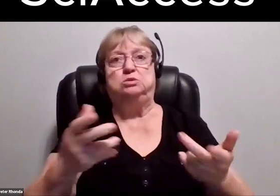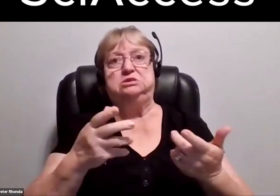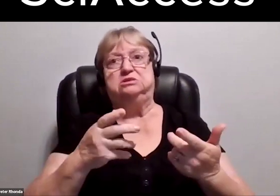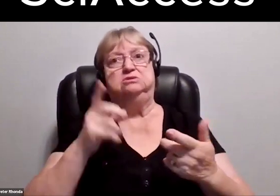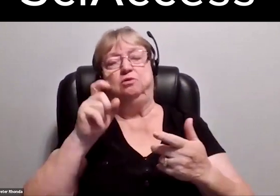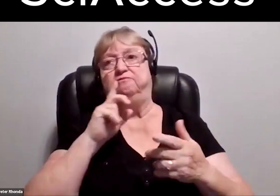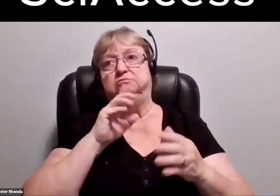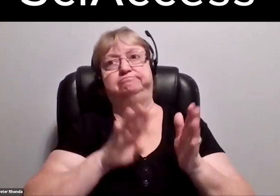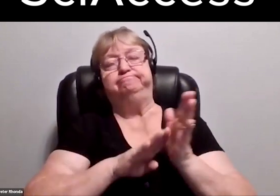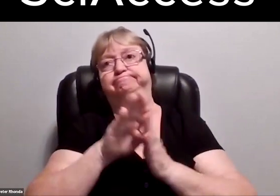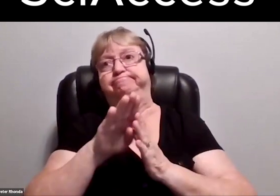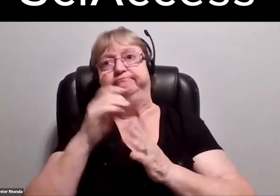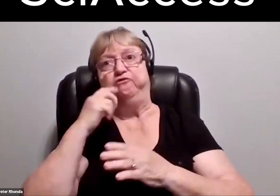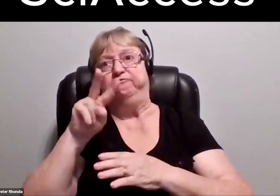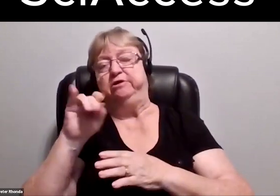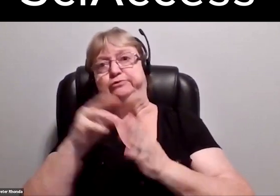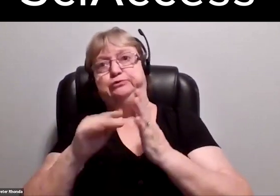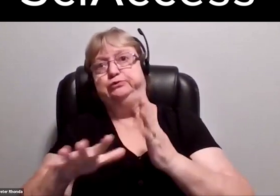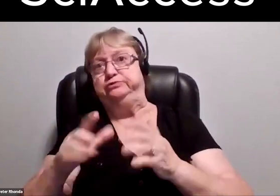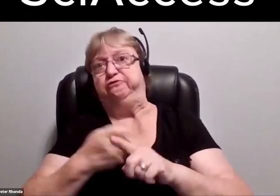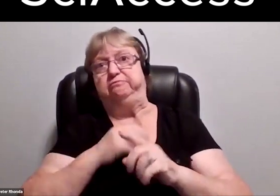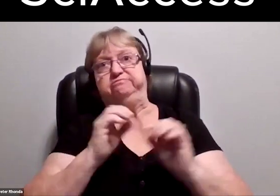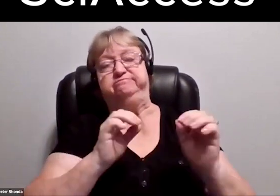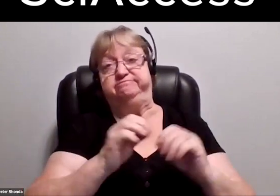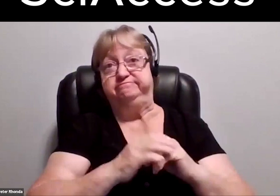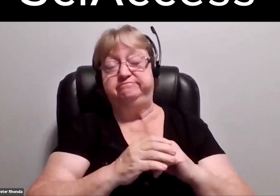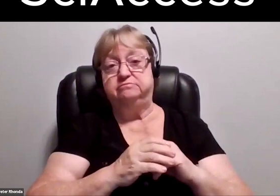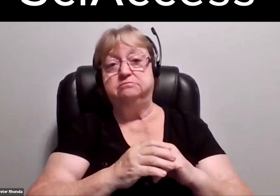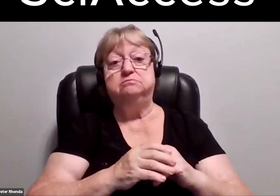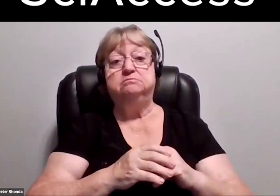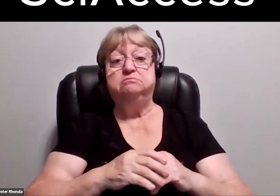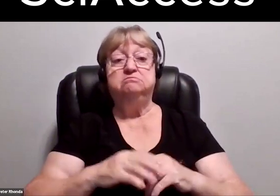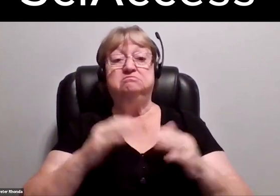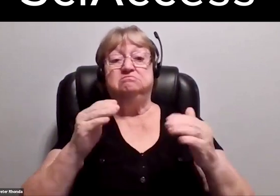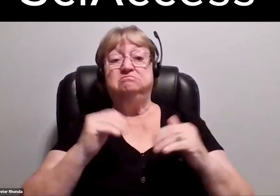Finally, 3D printed models can work but often not entirely by themselves.